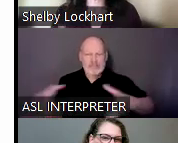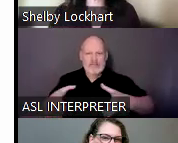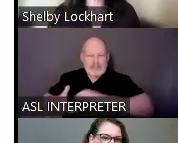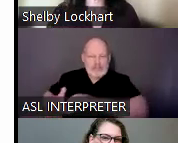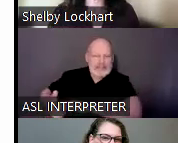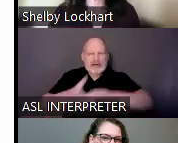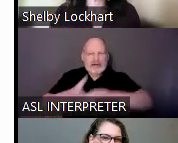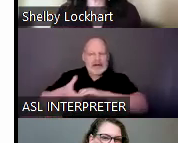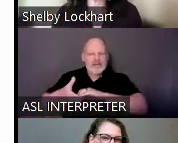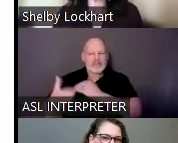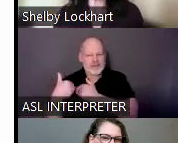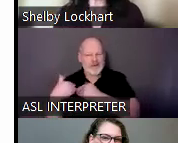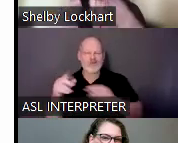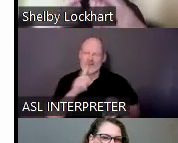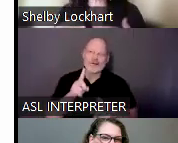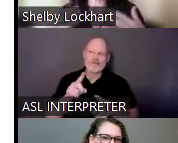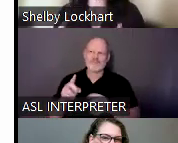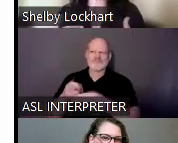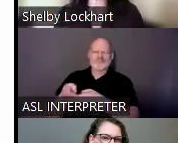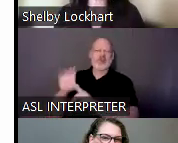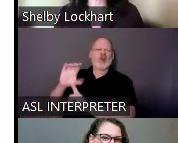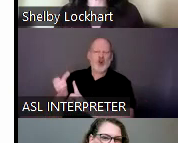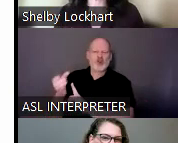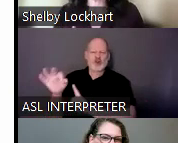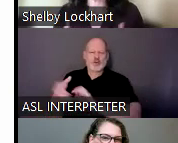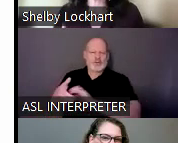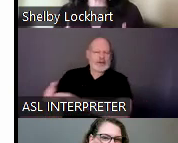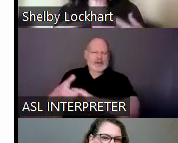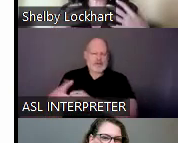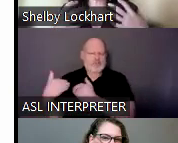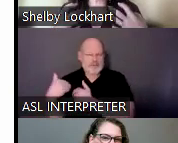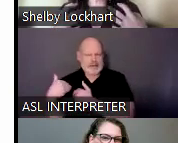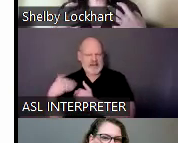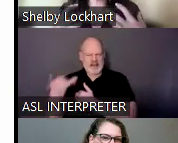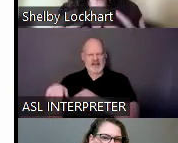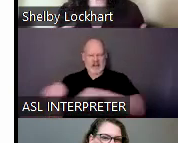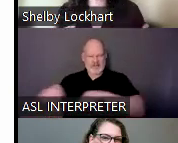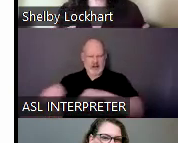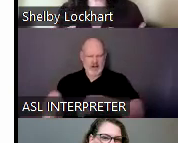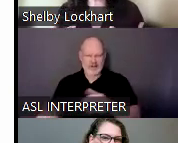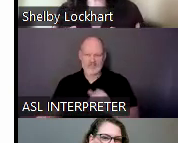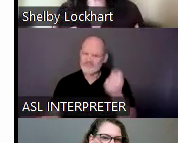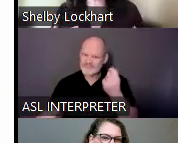collective responsibility at the Tier 1 level. Again, we have this real collective effort